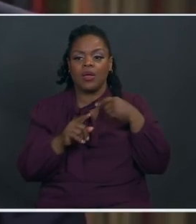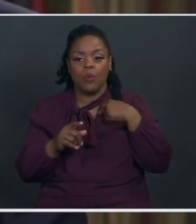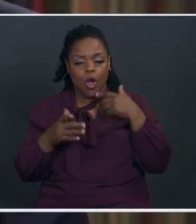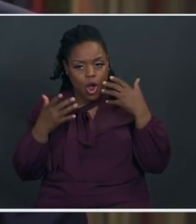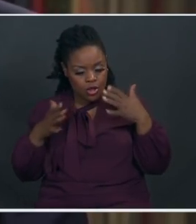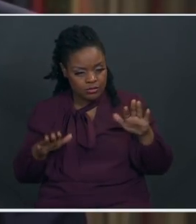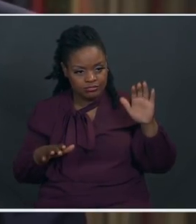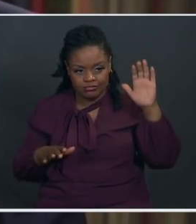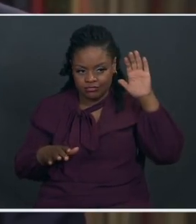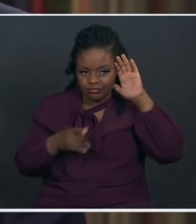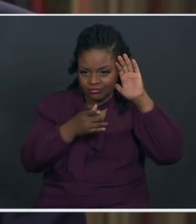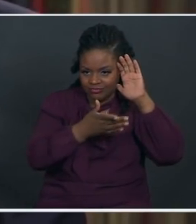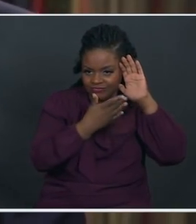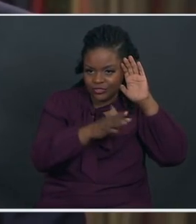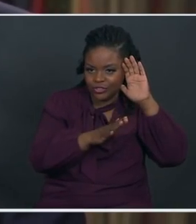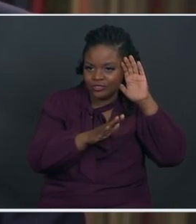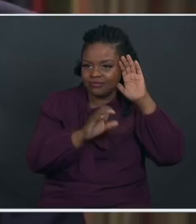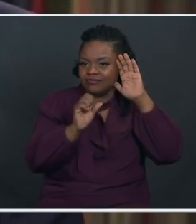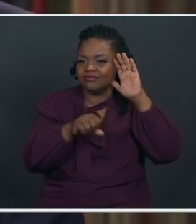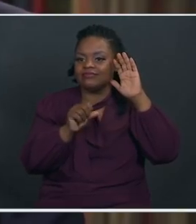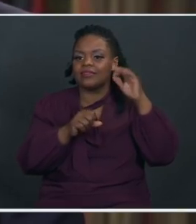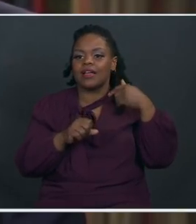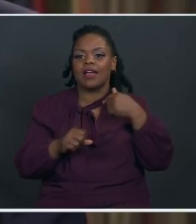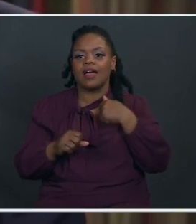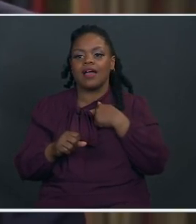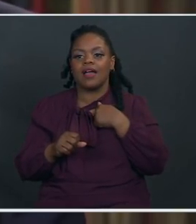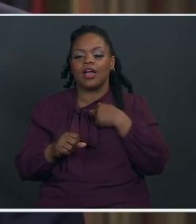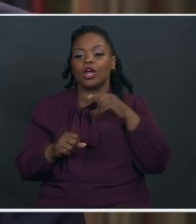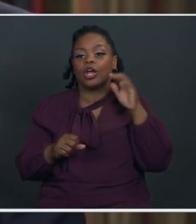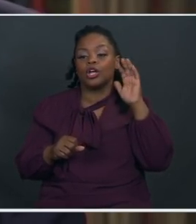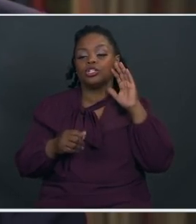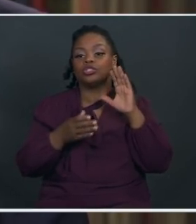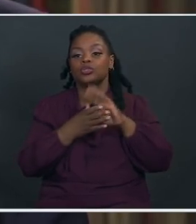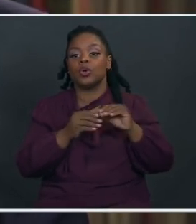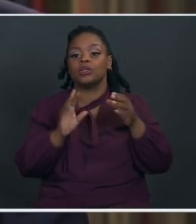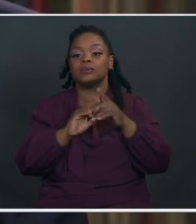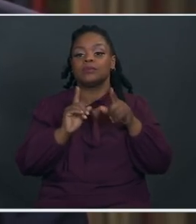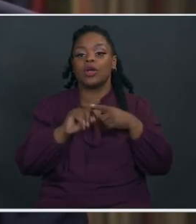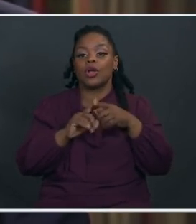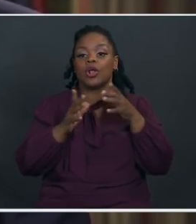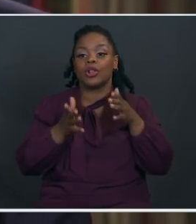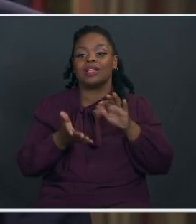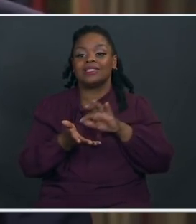where there were stockpiles and stockpiles of vaccines sitting there. That is not the case.